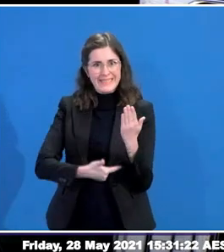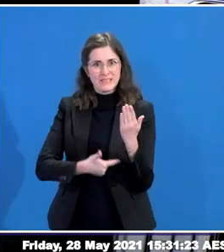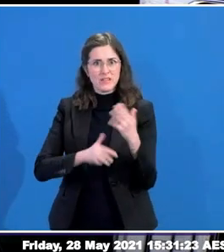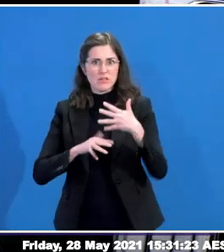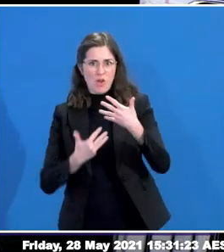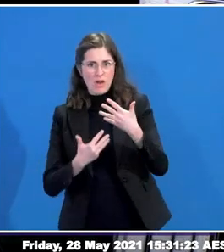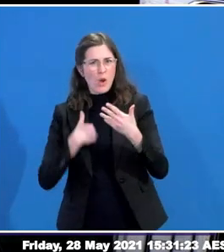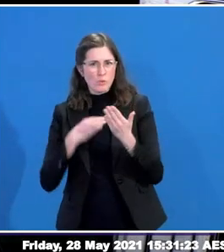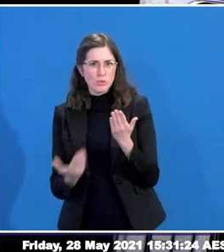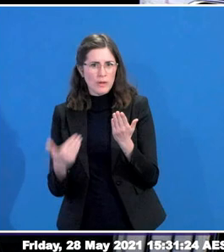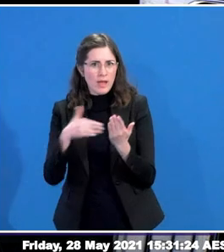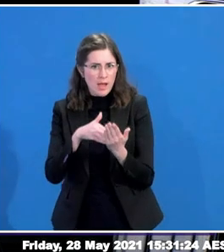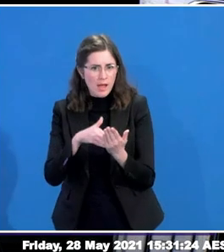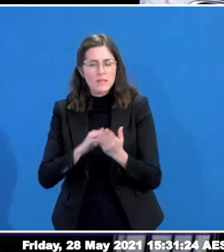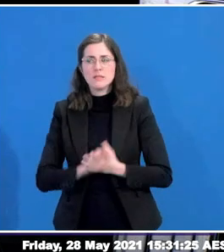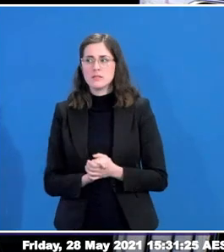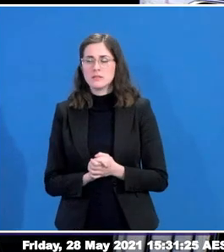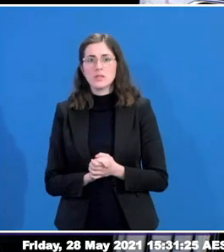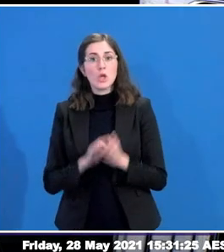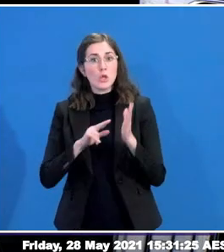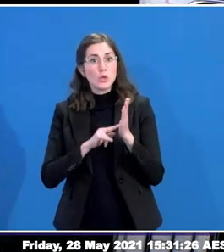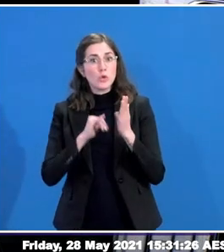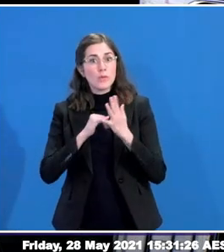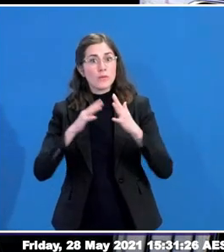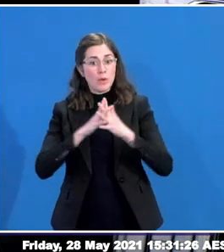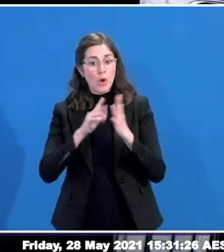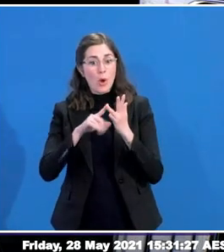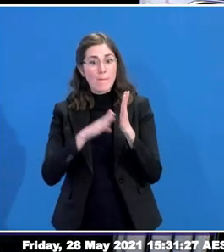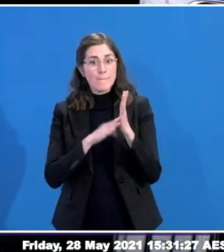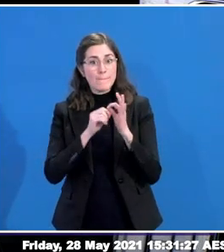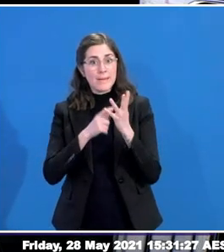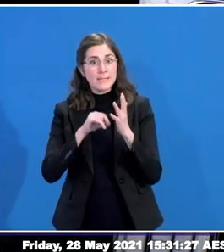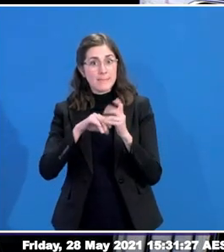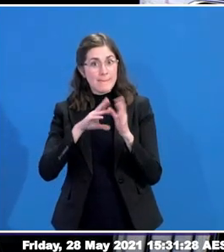put on the record, and that it is the NSW Ombudsman remains willing to assist